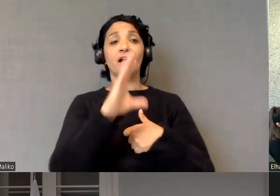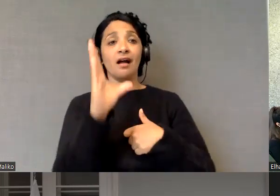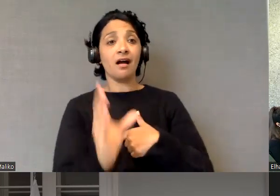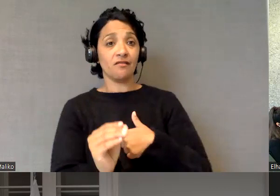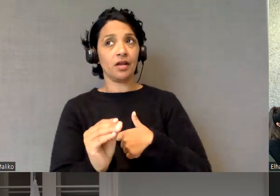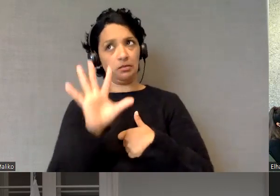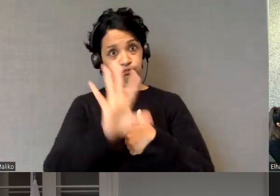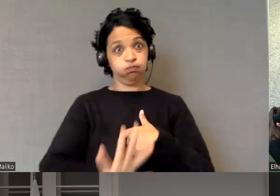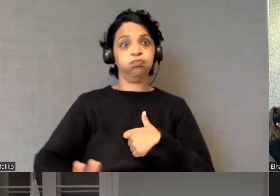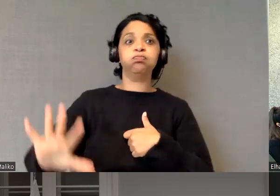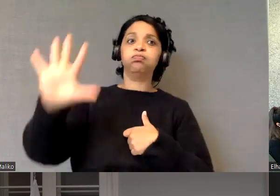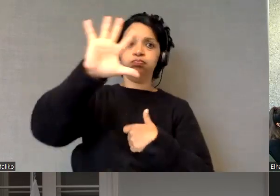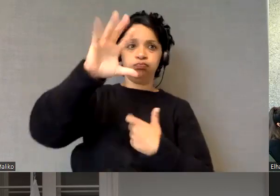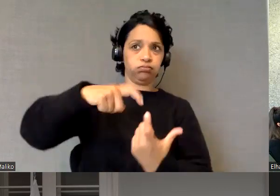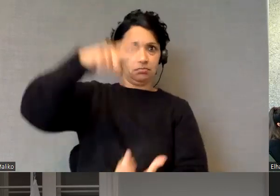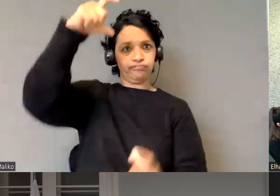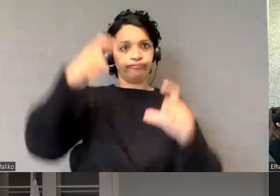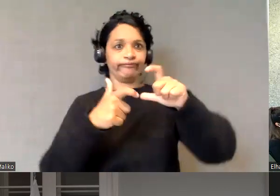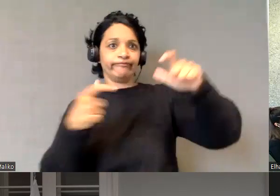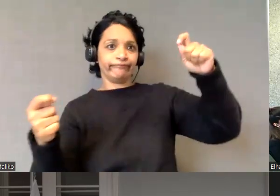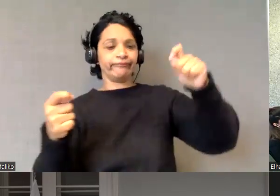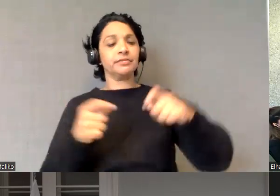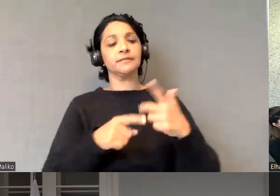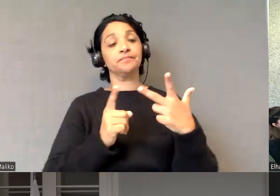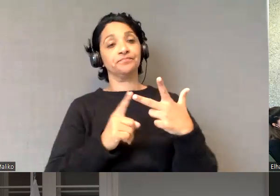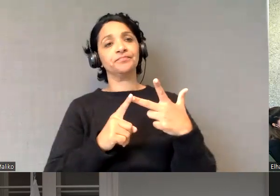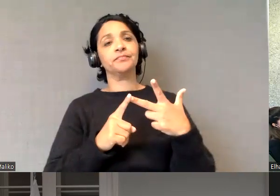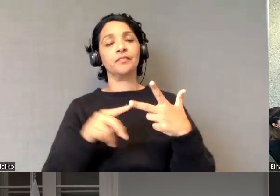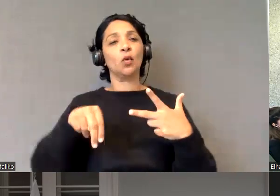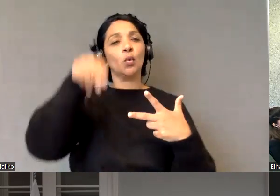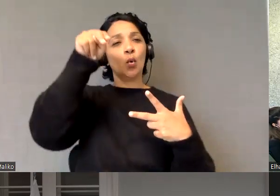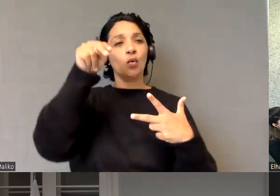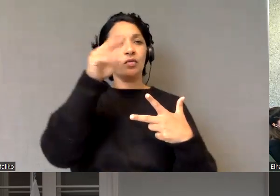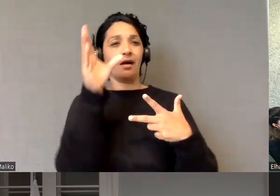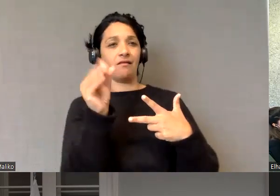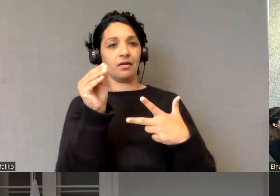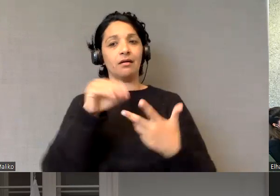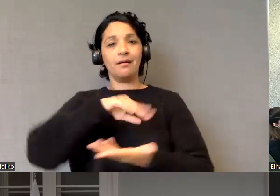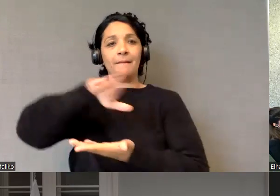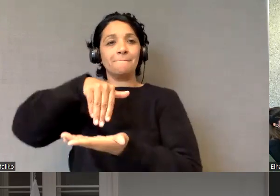region but to cover that one and the other one was North Africa and the Middle East.